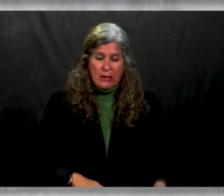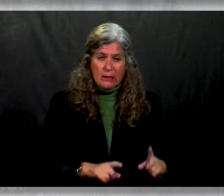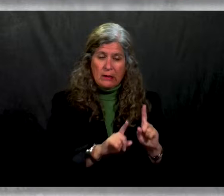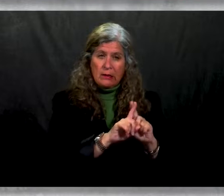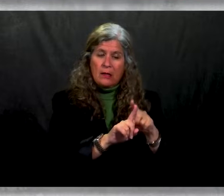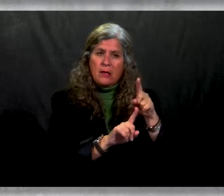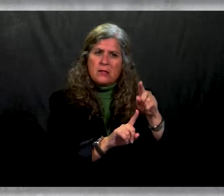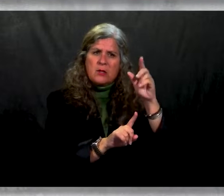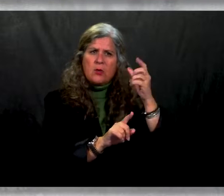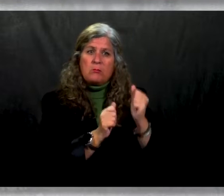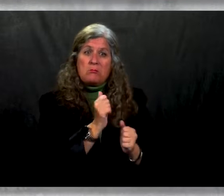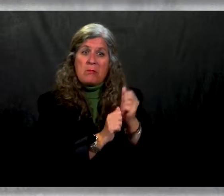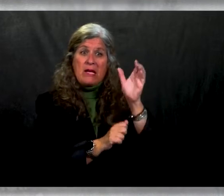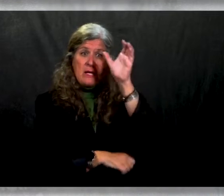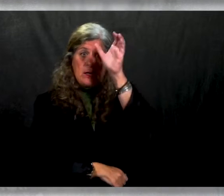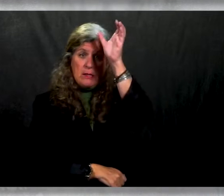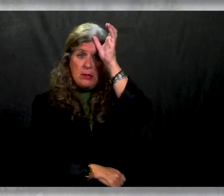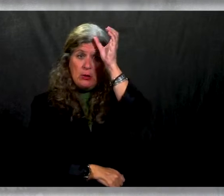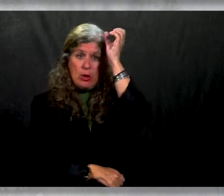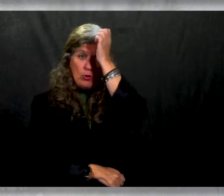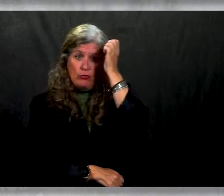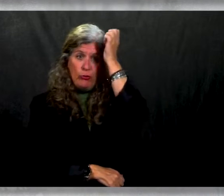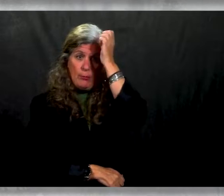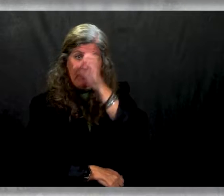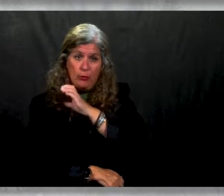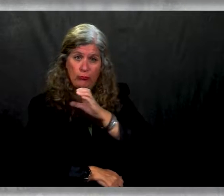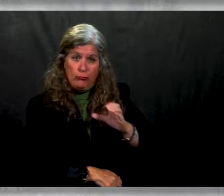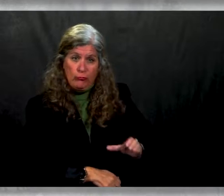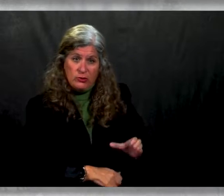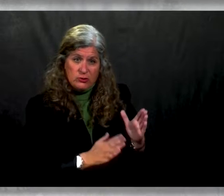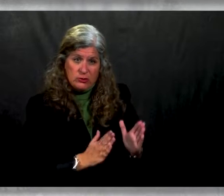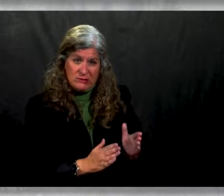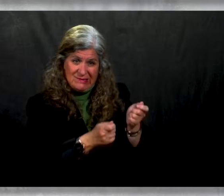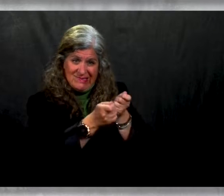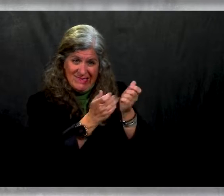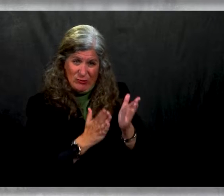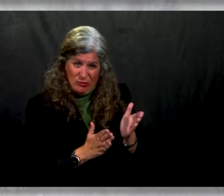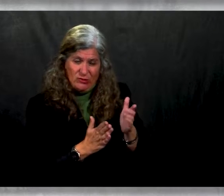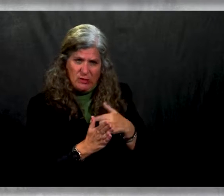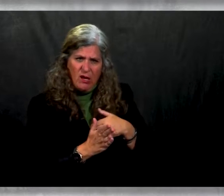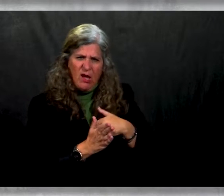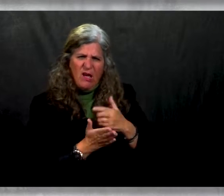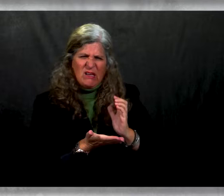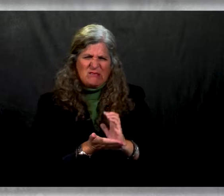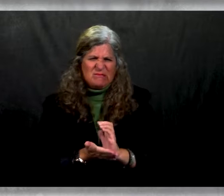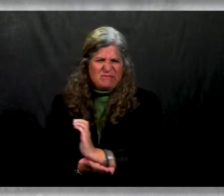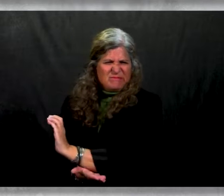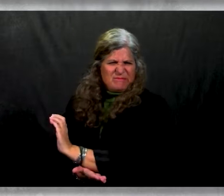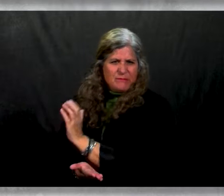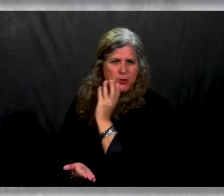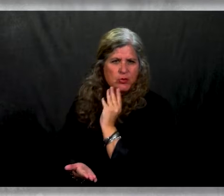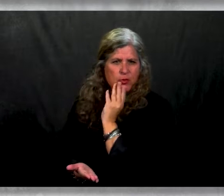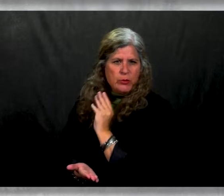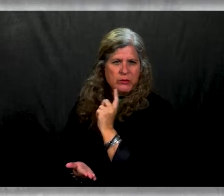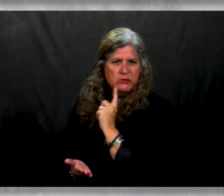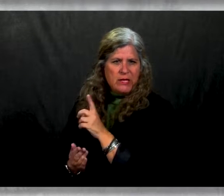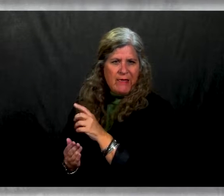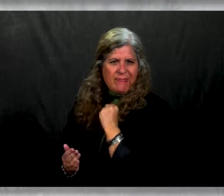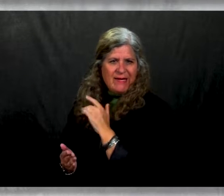of Christian Europe isolated Jews from most aspects of economic, social, and political life, and Jews typically lived in their own neighborhoods